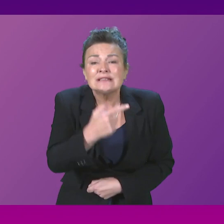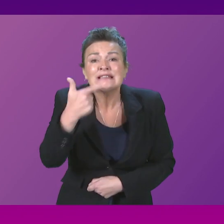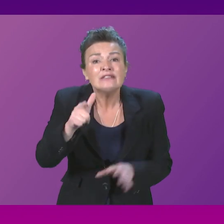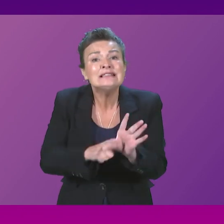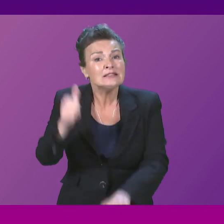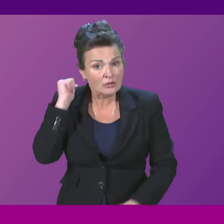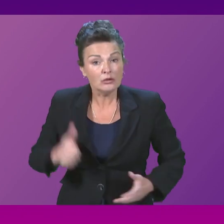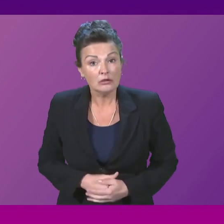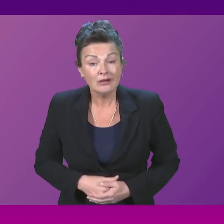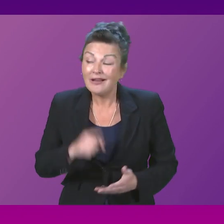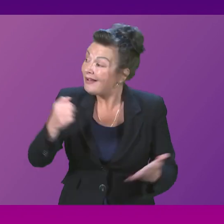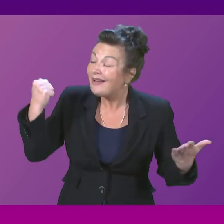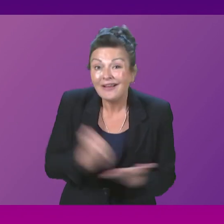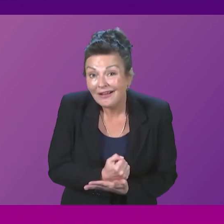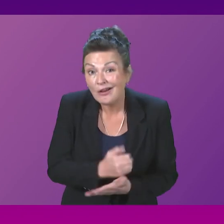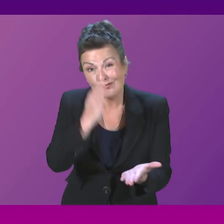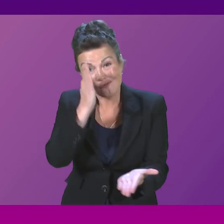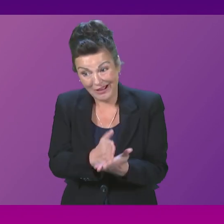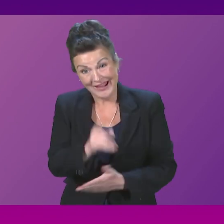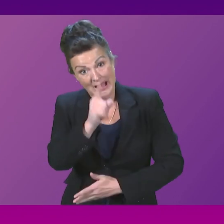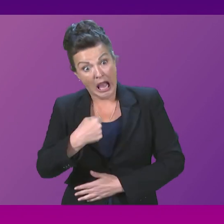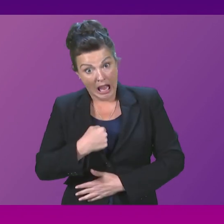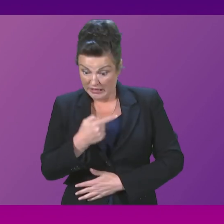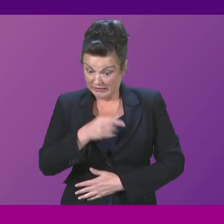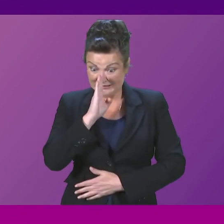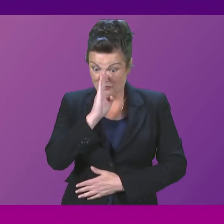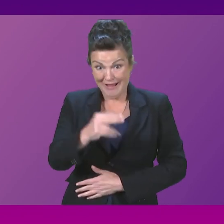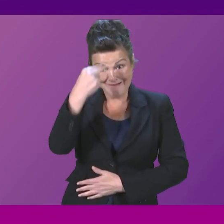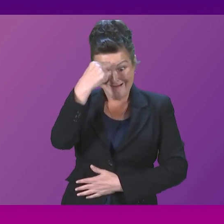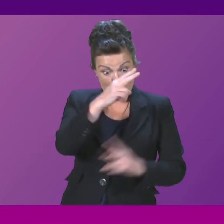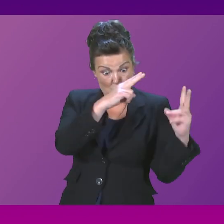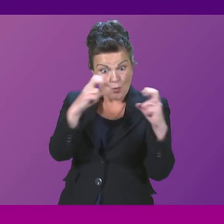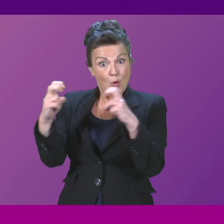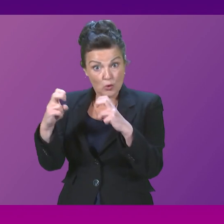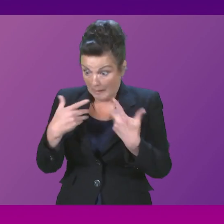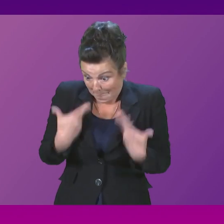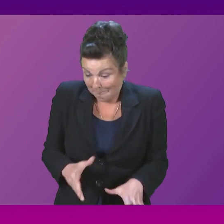Unfortunately, the “direct quotes” of the named people whom I have quoted today,